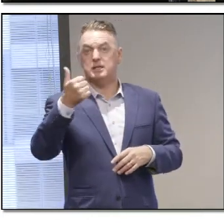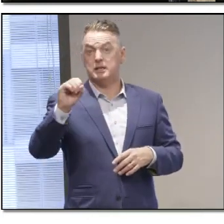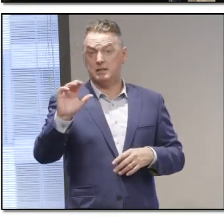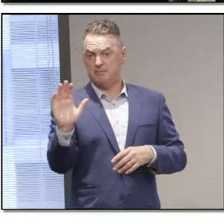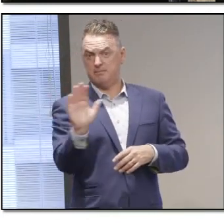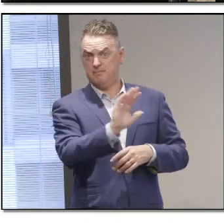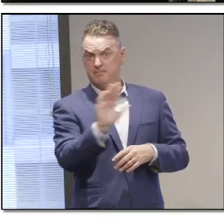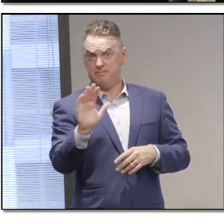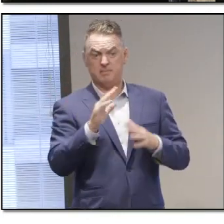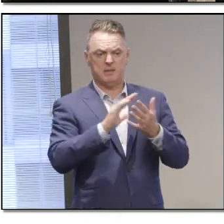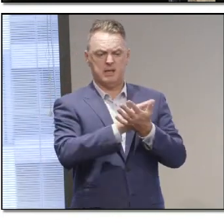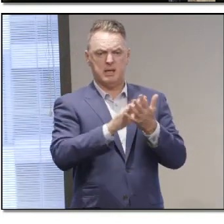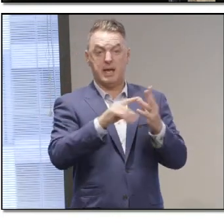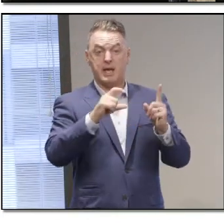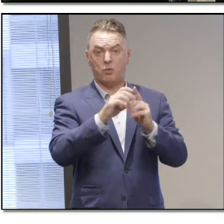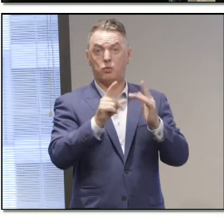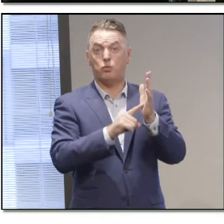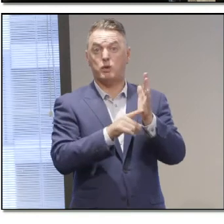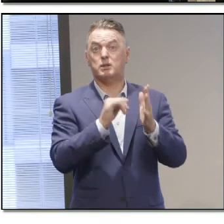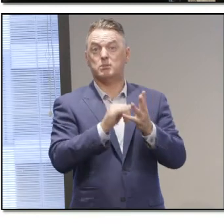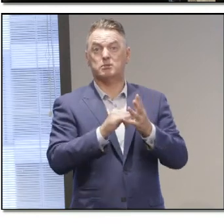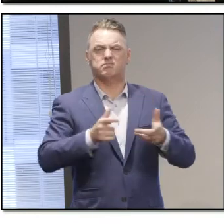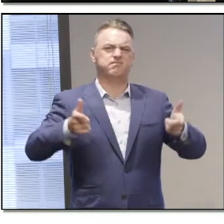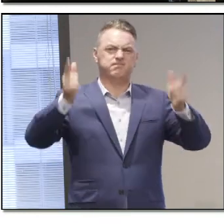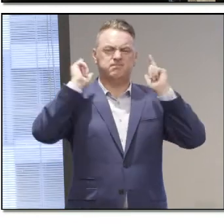Williams who ran the respiratory department at the Children's Hospital where I did my training,